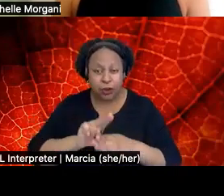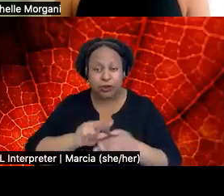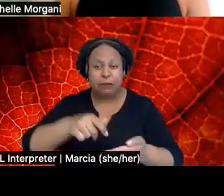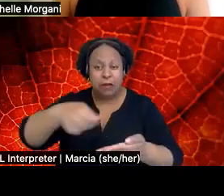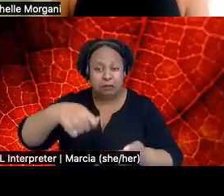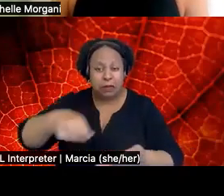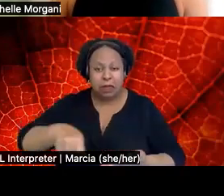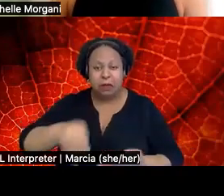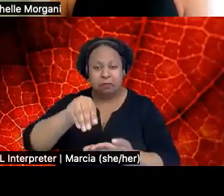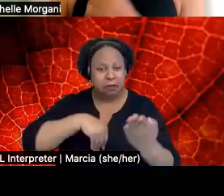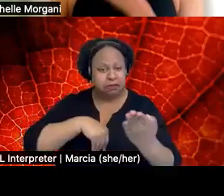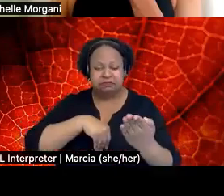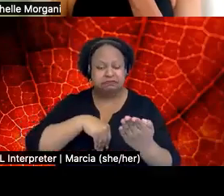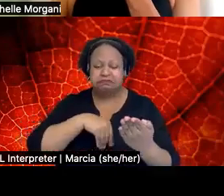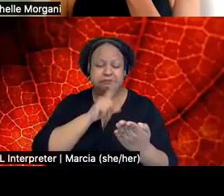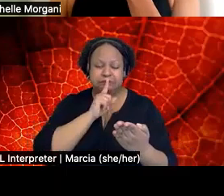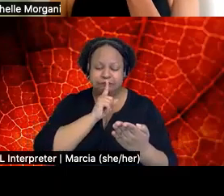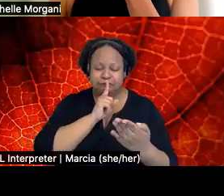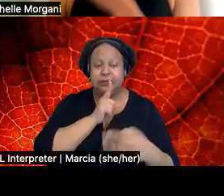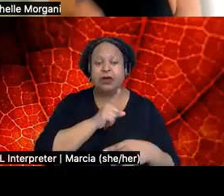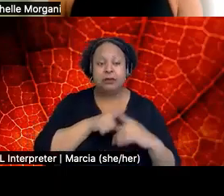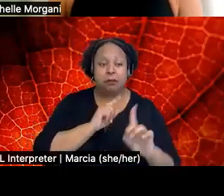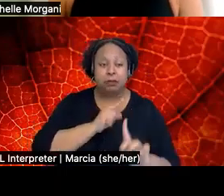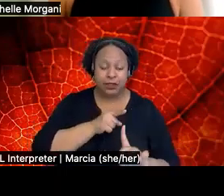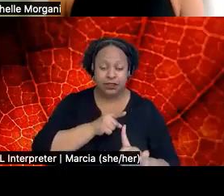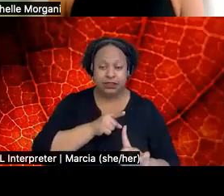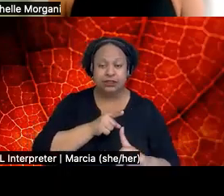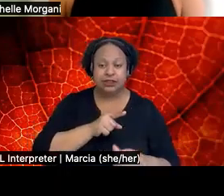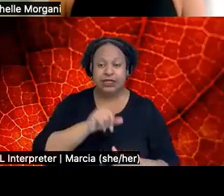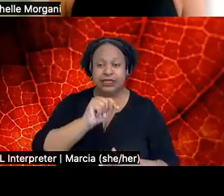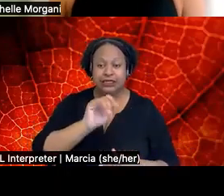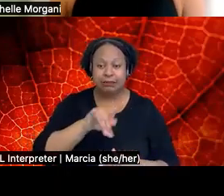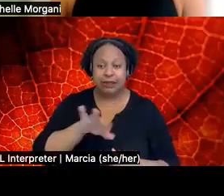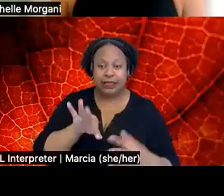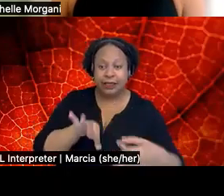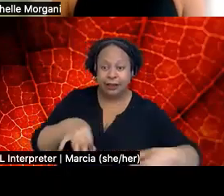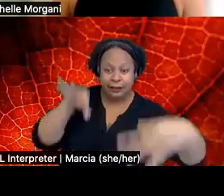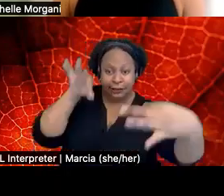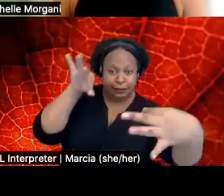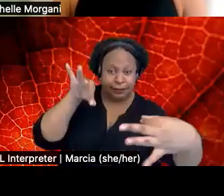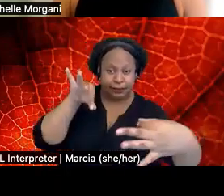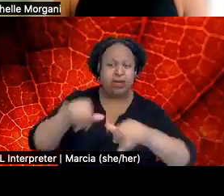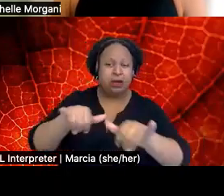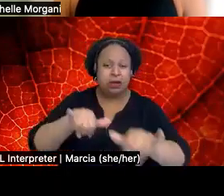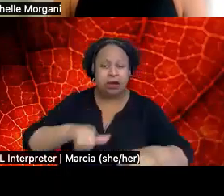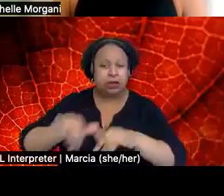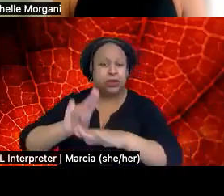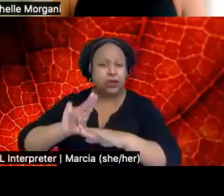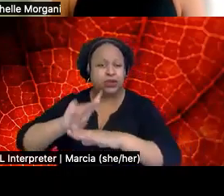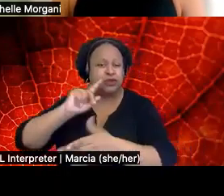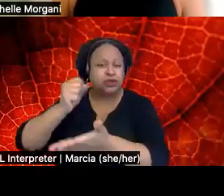except to say that this is a template that is extremely commonly used in social work areas.